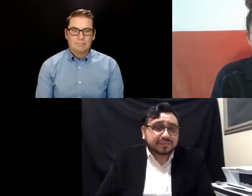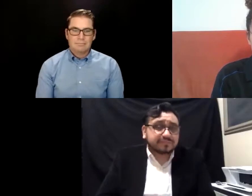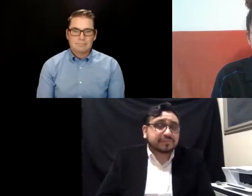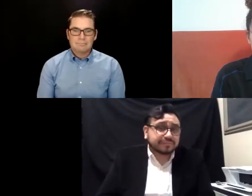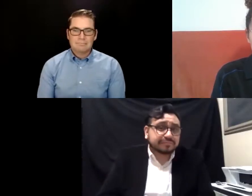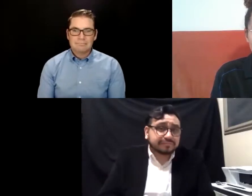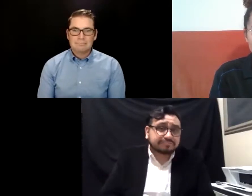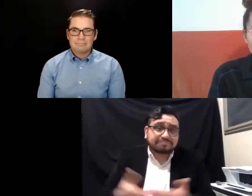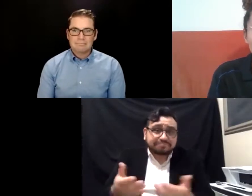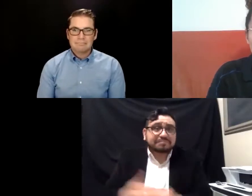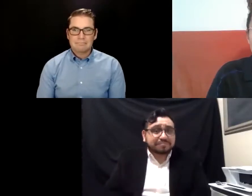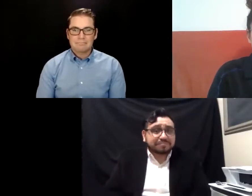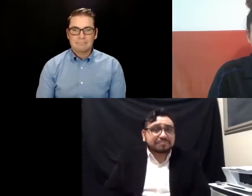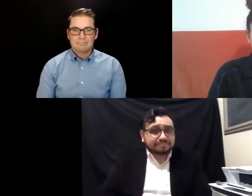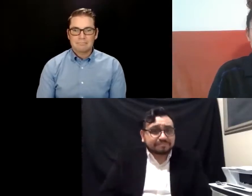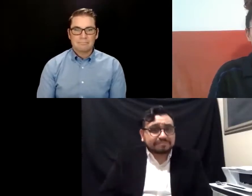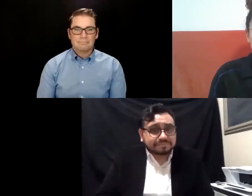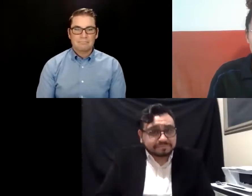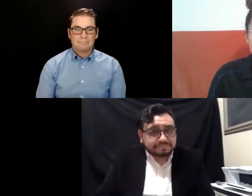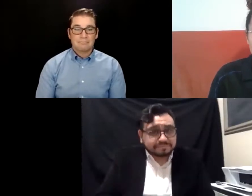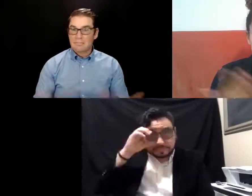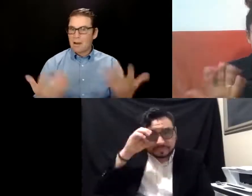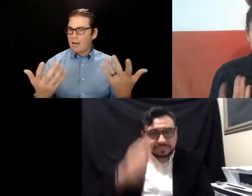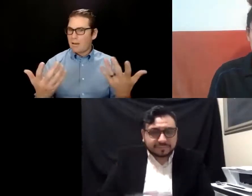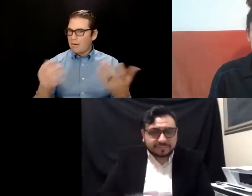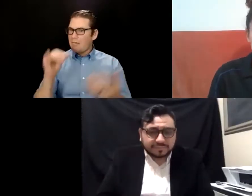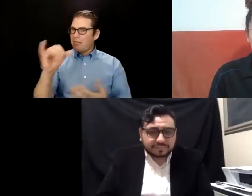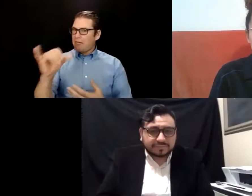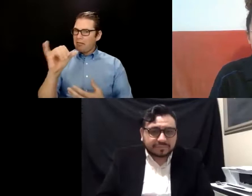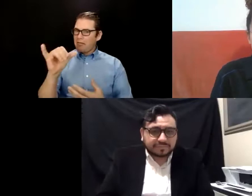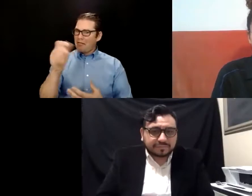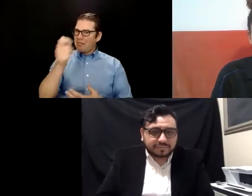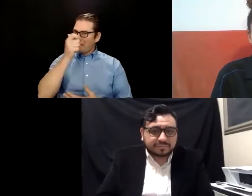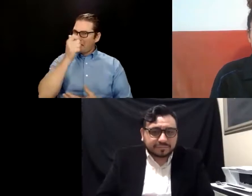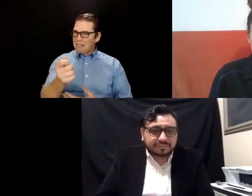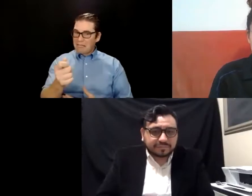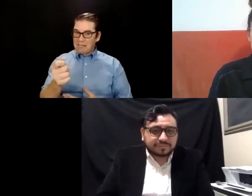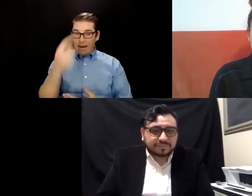Well, that's yeah, that's really interesting for me. I've always been interested in languages,